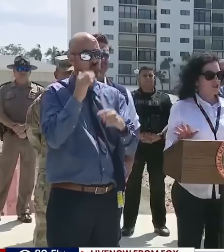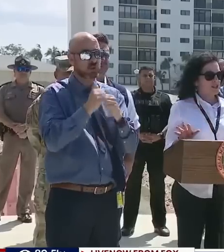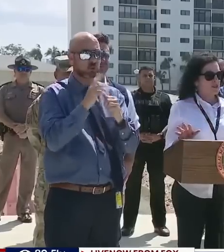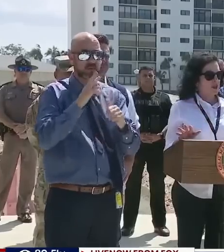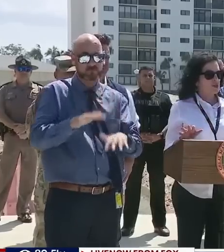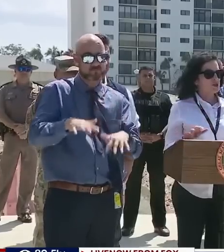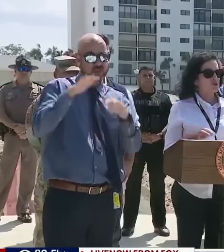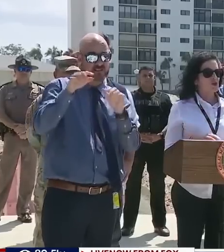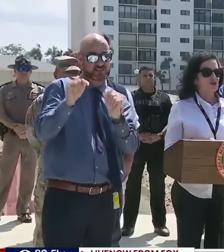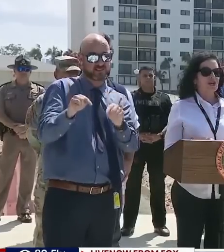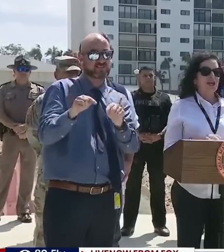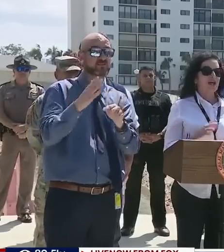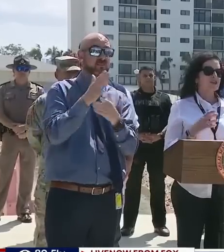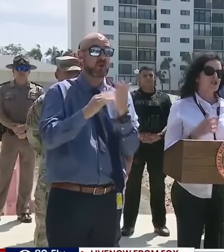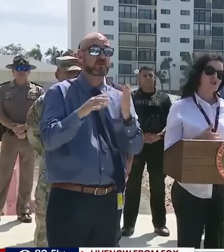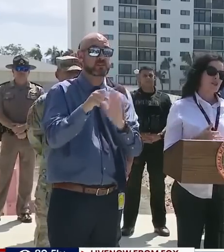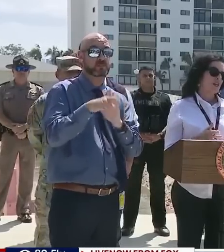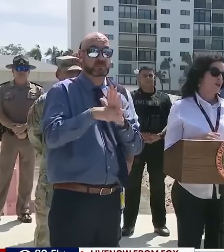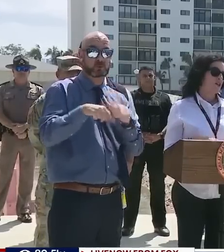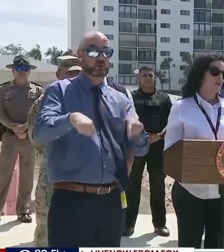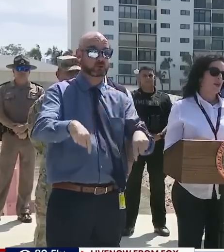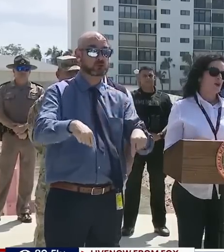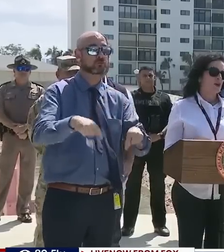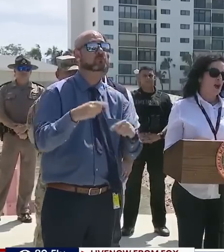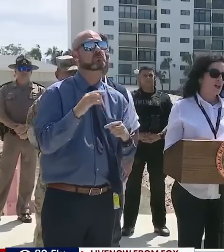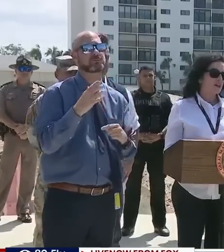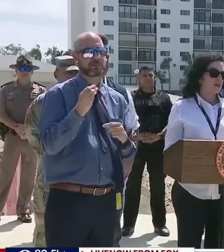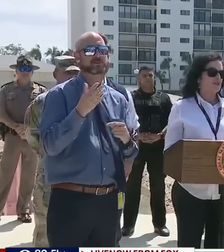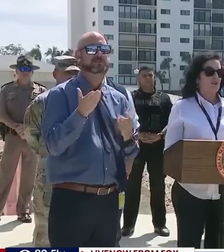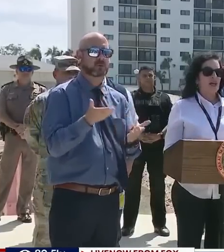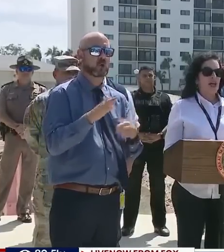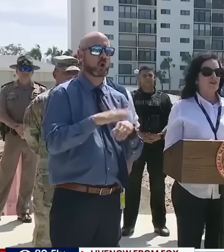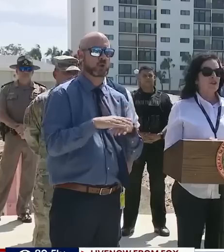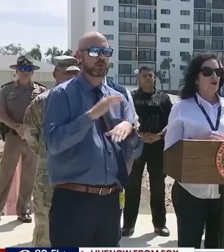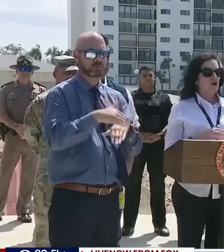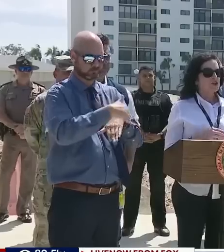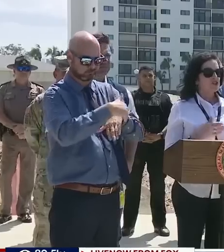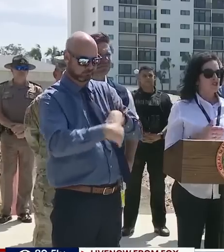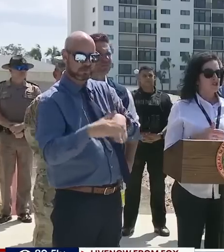perform damage assessment especially in those hardest hit areas that sustained